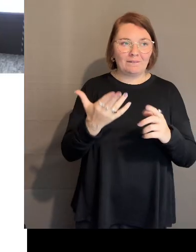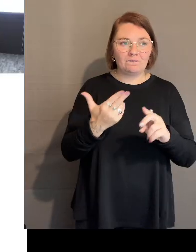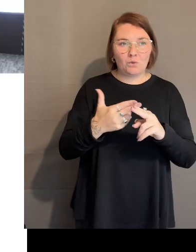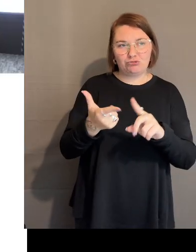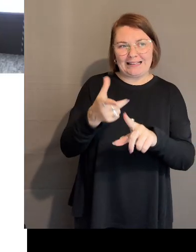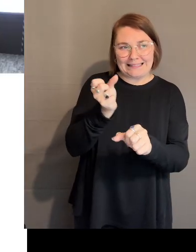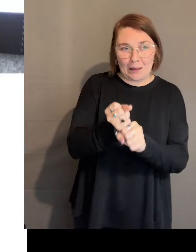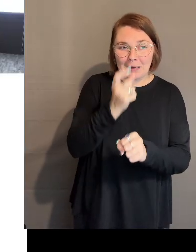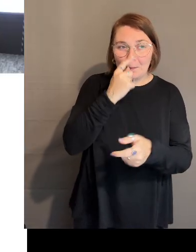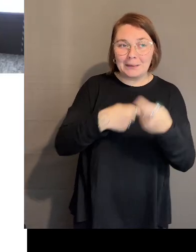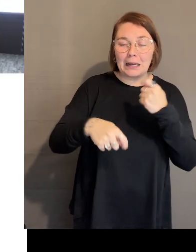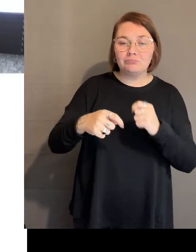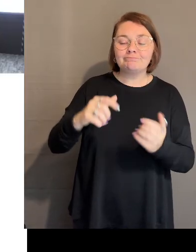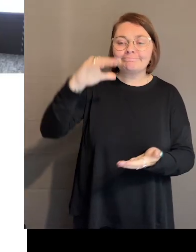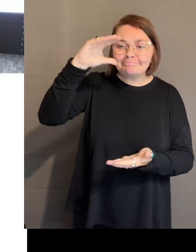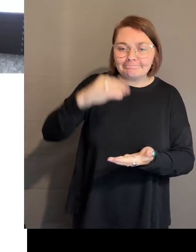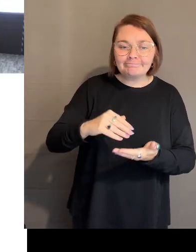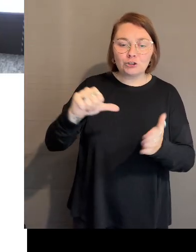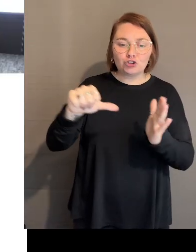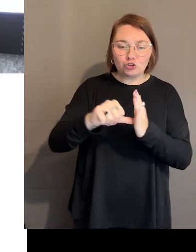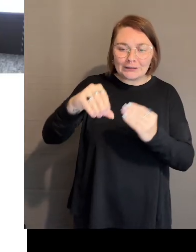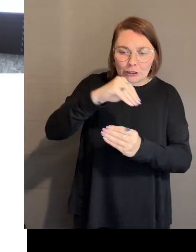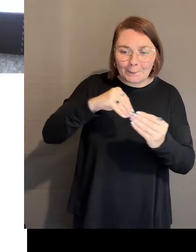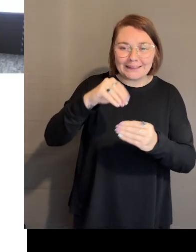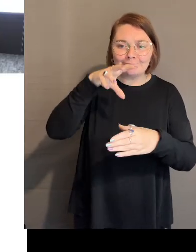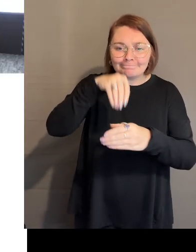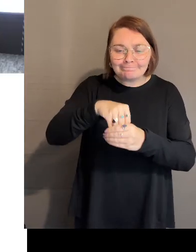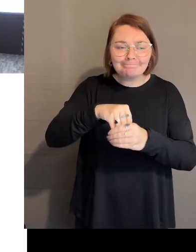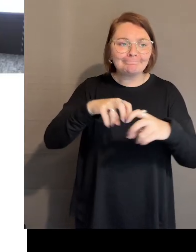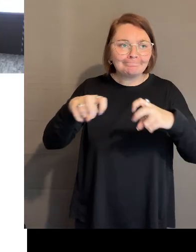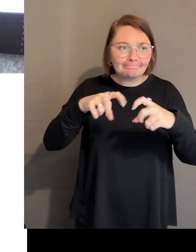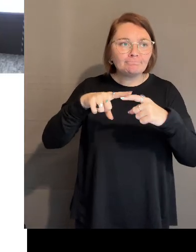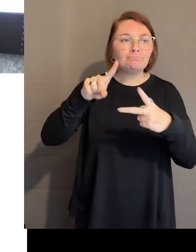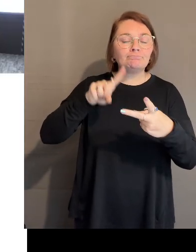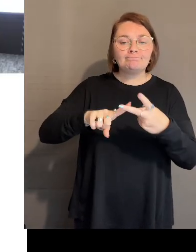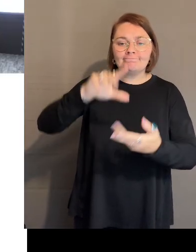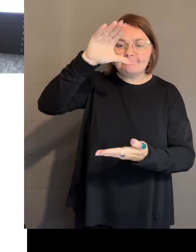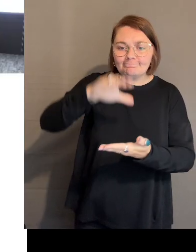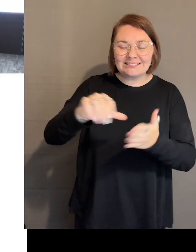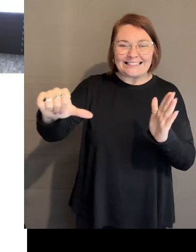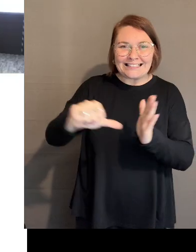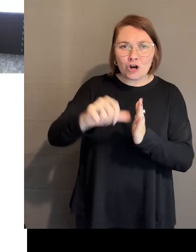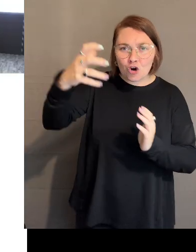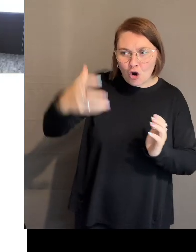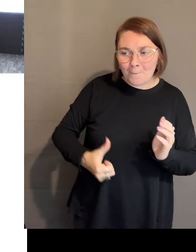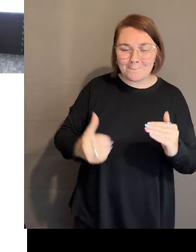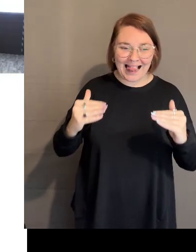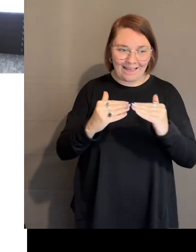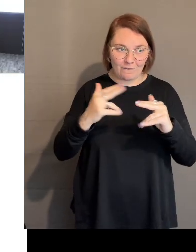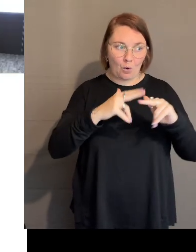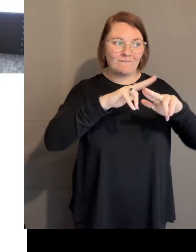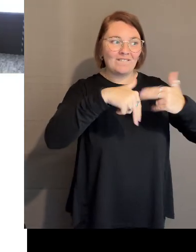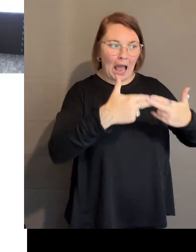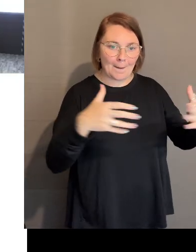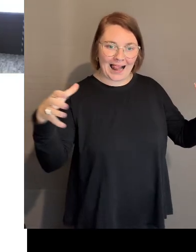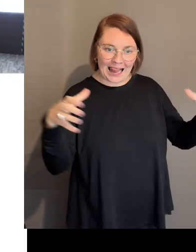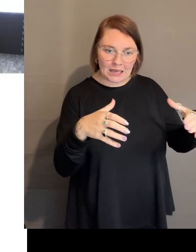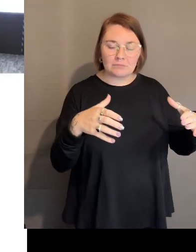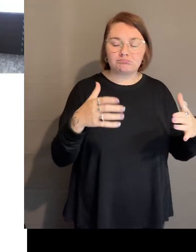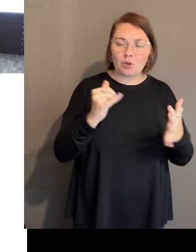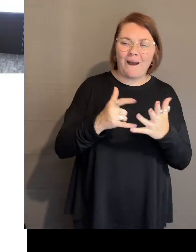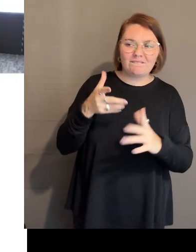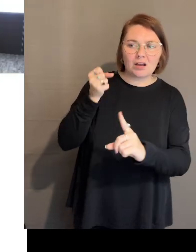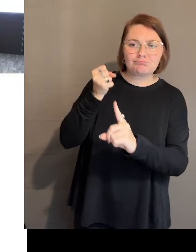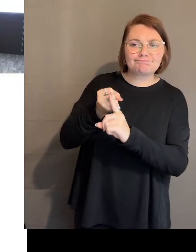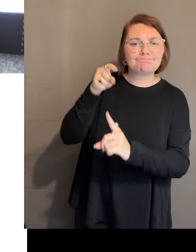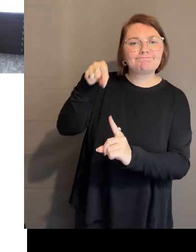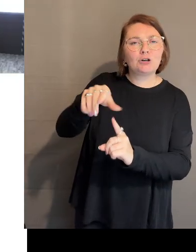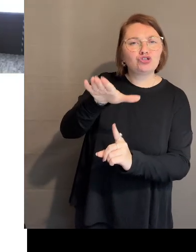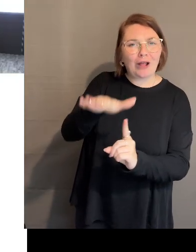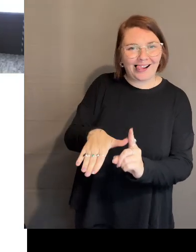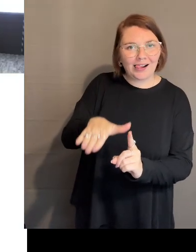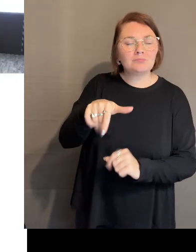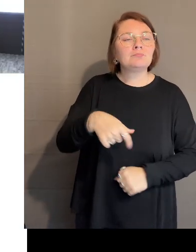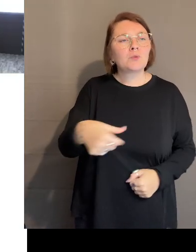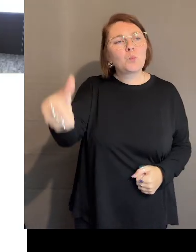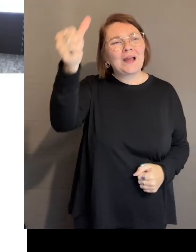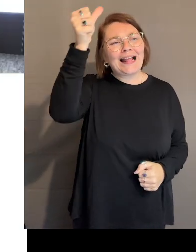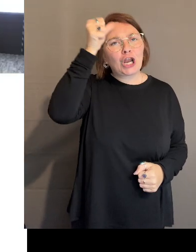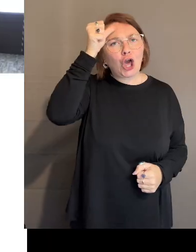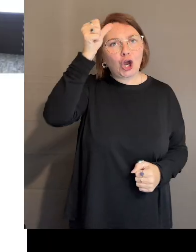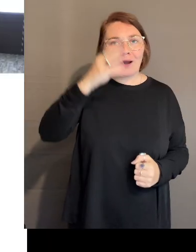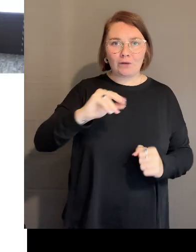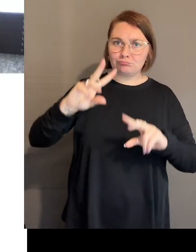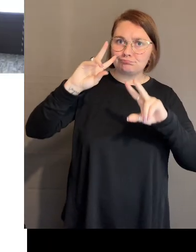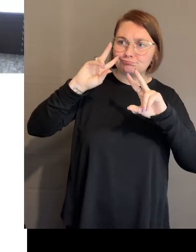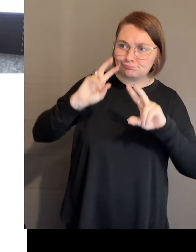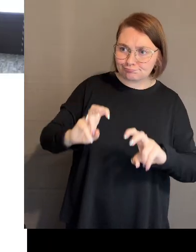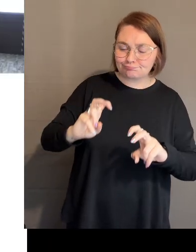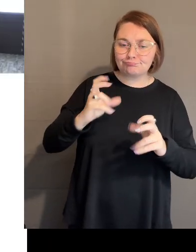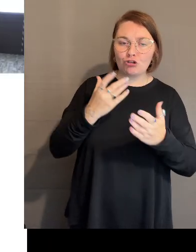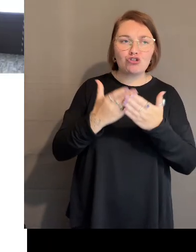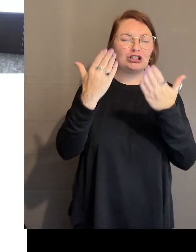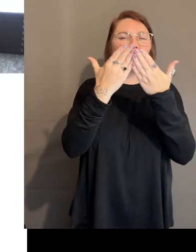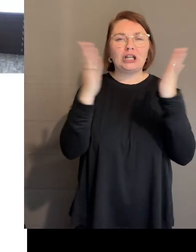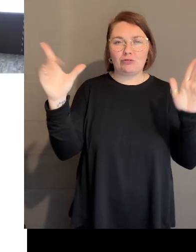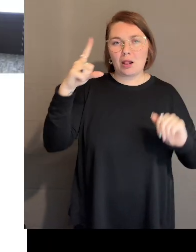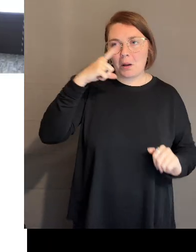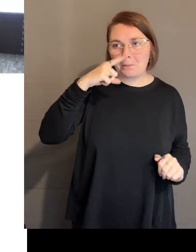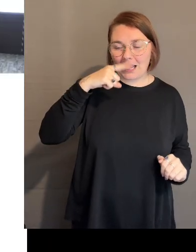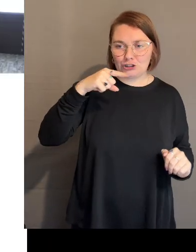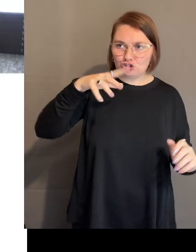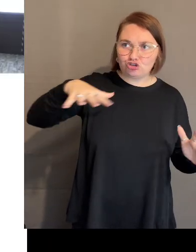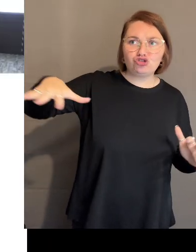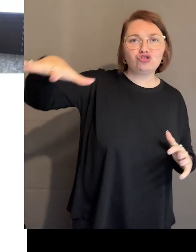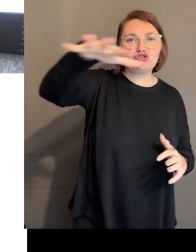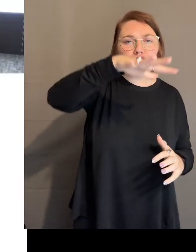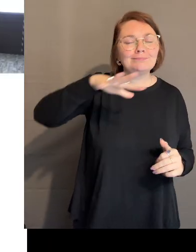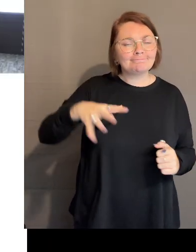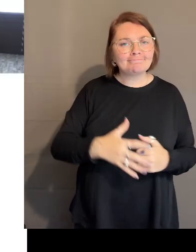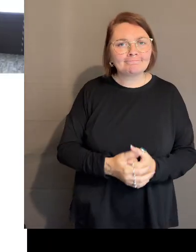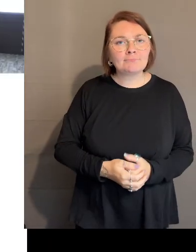For example, reduce socioeconomic status, reduce income or income level of the family, etc. We know from research on general population that